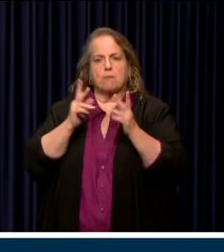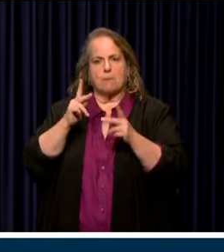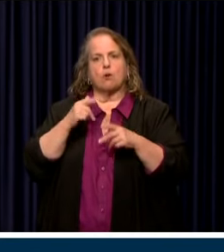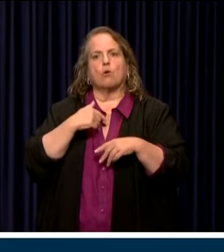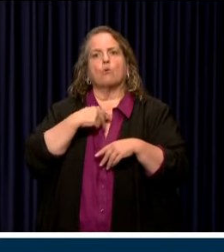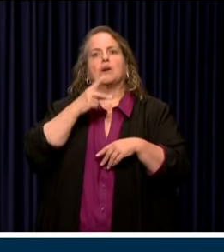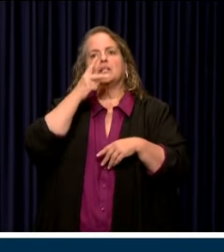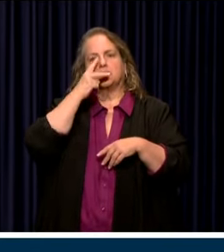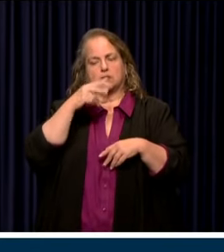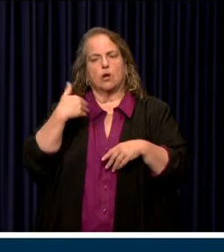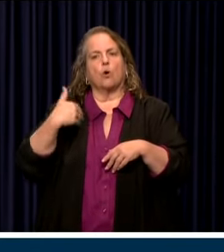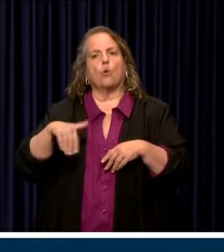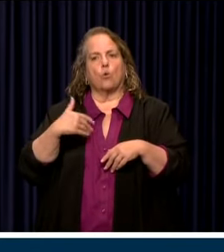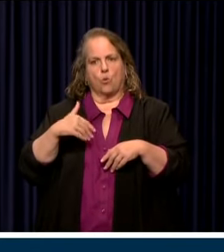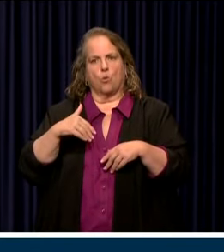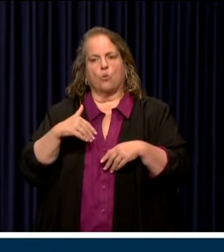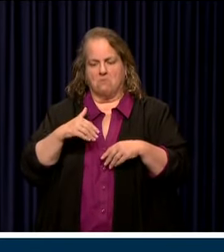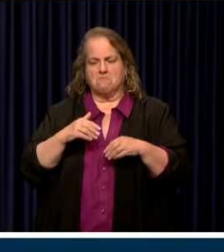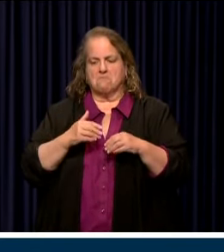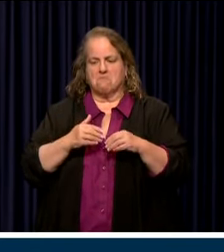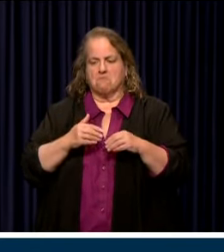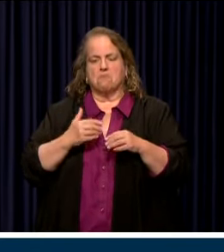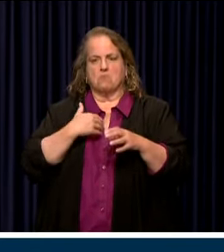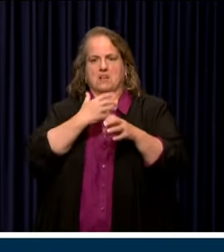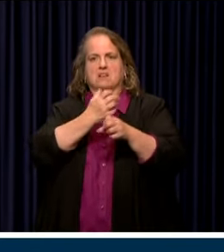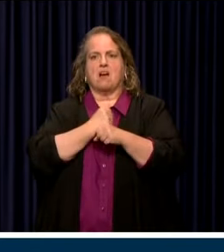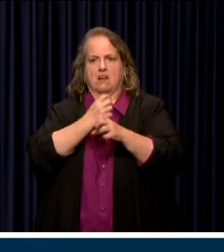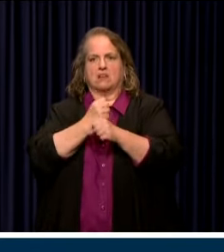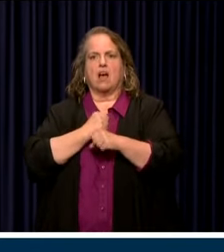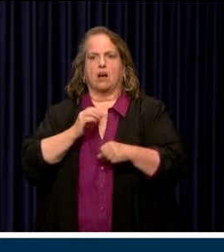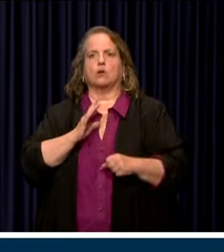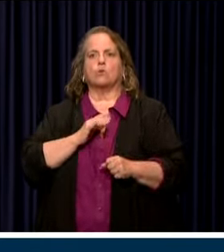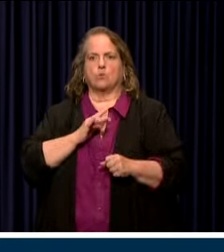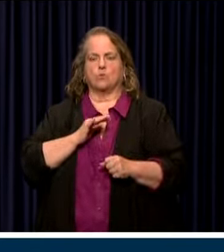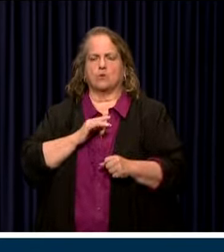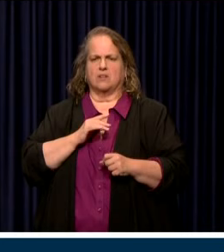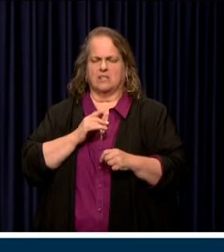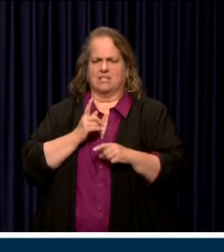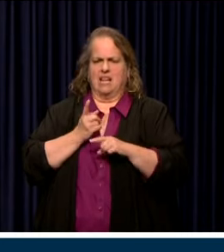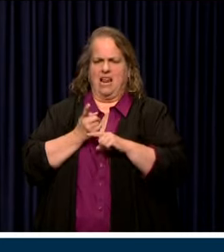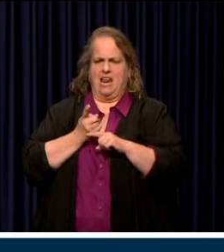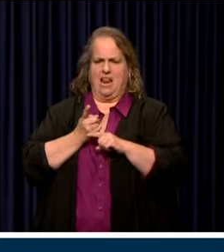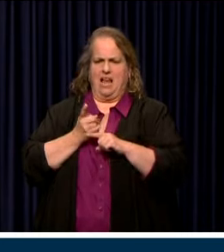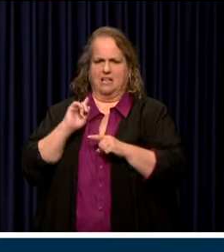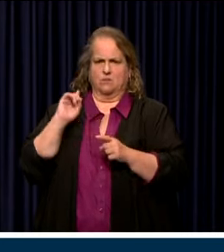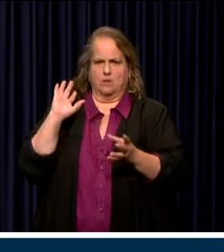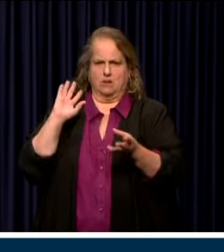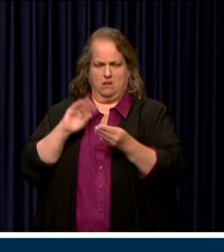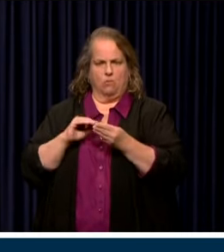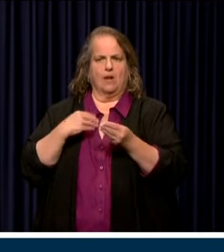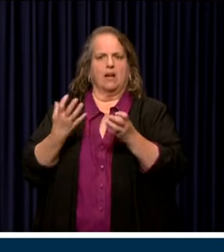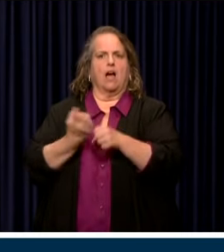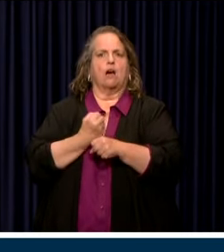THESE ARE THE BROKEN DOWN A LOT MORE KN 95 AND A ACCIDENT AMOUNT